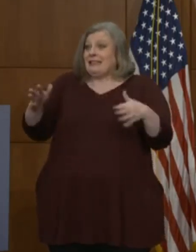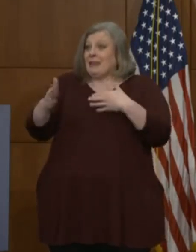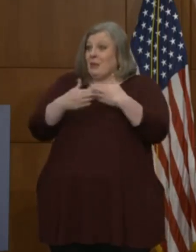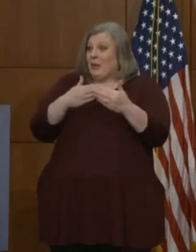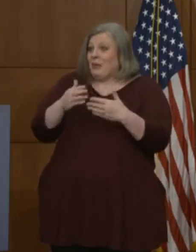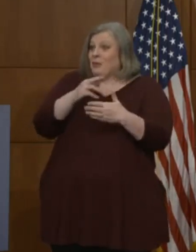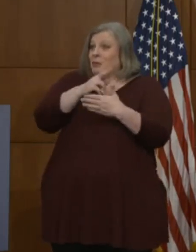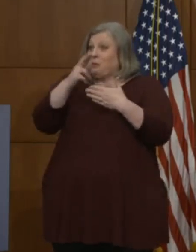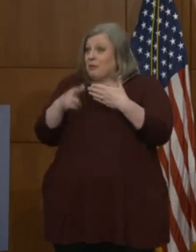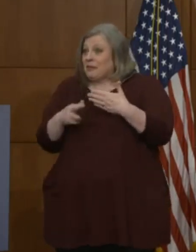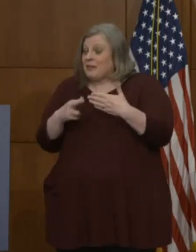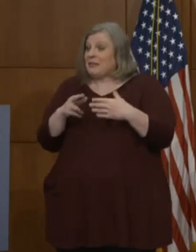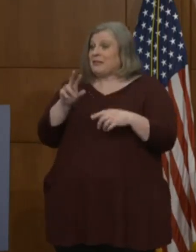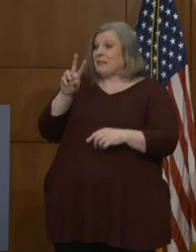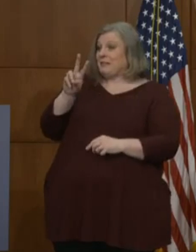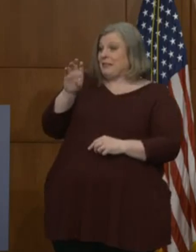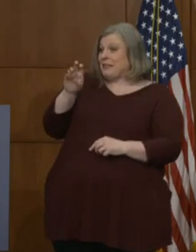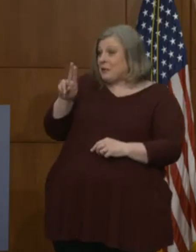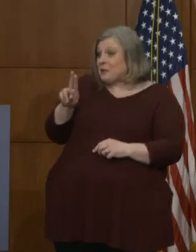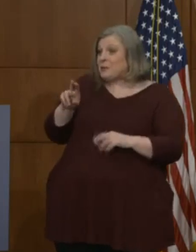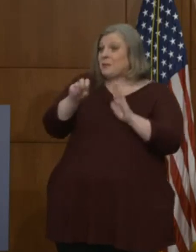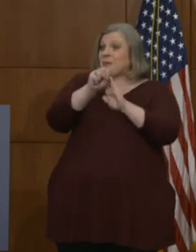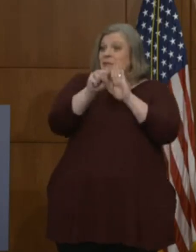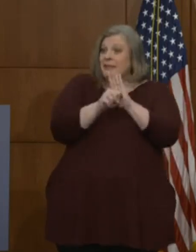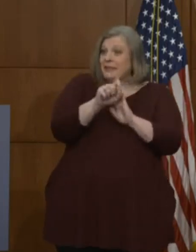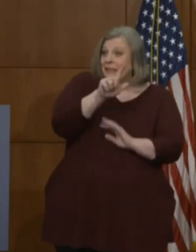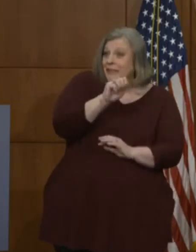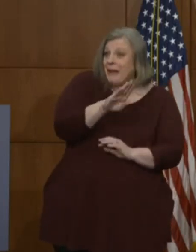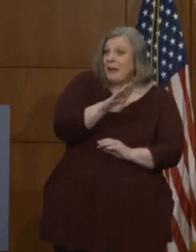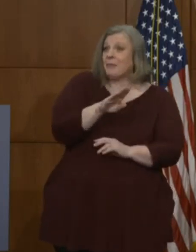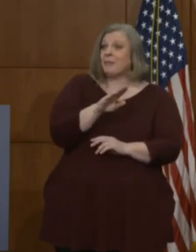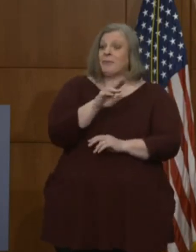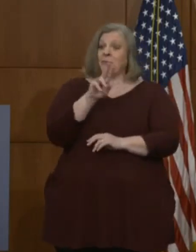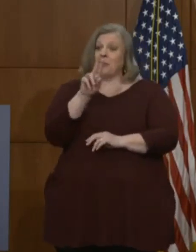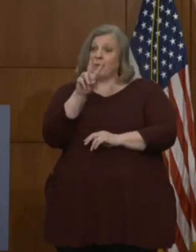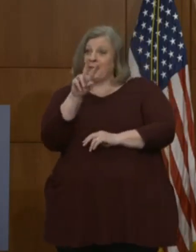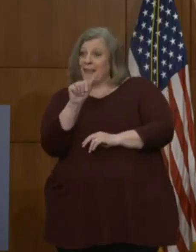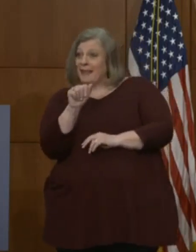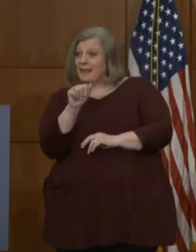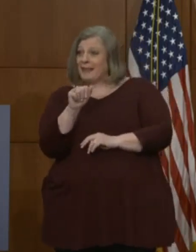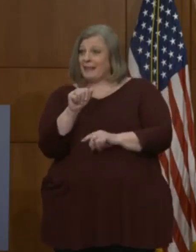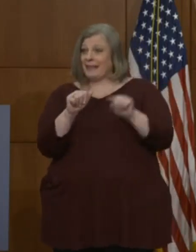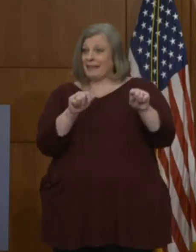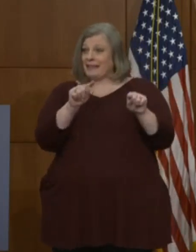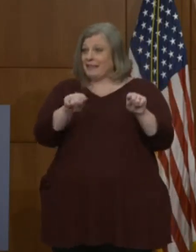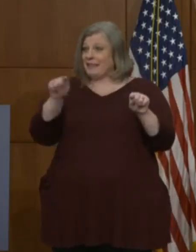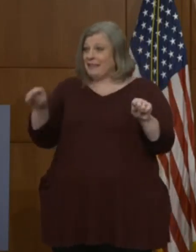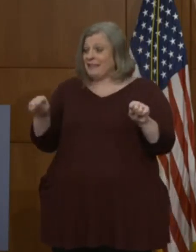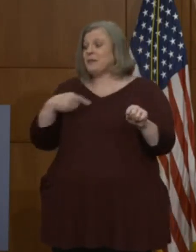THERE WAS AN OUTBREAK BUT THAT WAS CAUGHT IN THE STATE LAB OR WAS CAUGHT IN THE STATE LAB OR FROM UVA. FROM THE VC OTHER FROM UVA. FROM THE VC OTHER ACADEMIC TIMES ON THE STATE